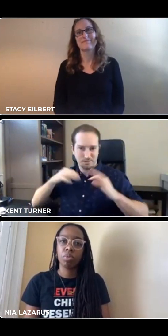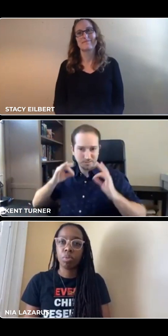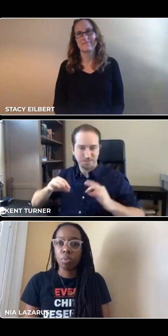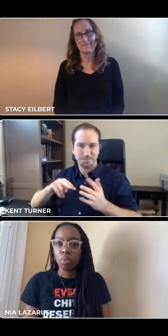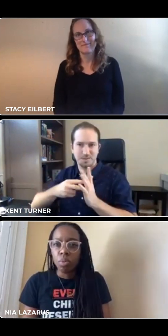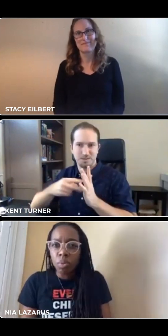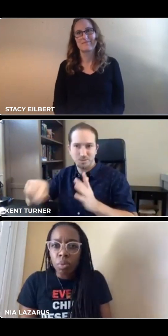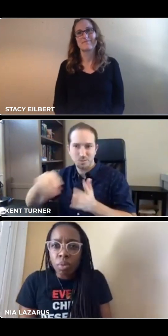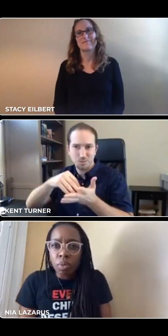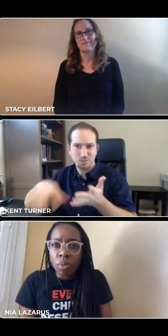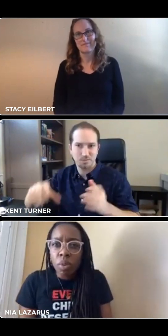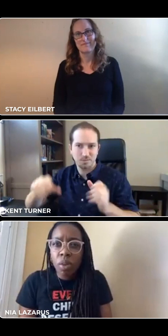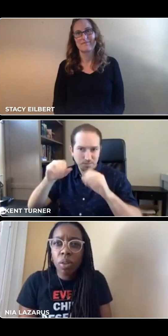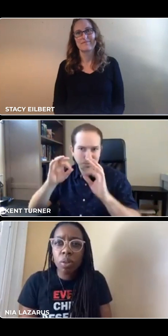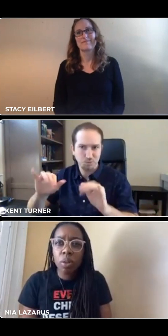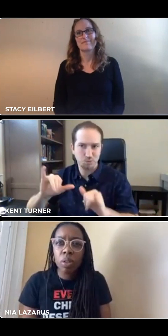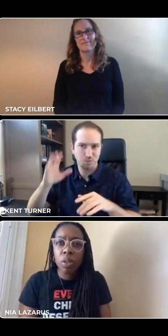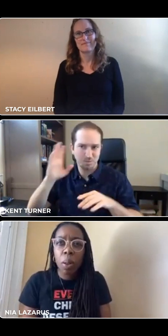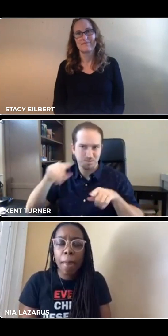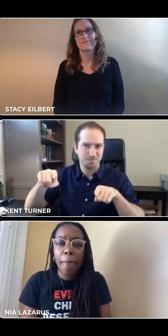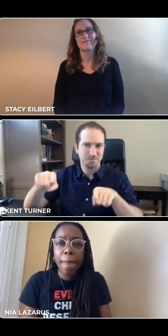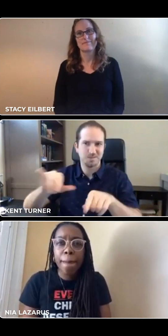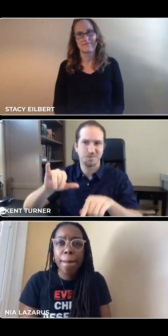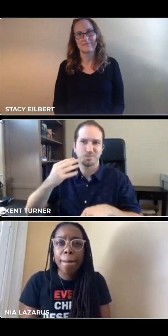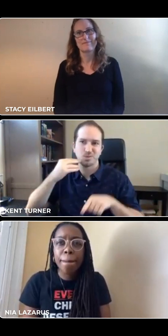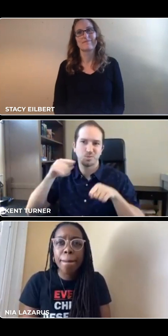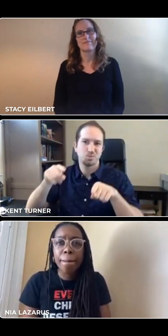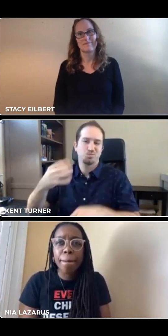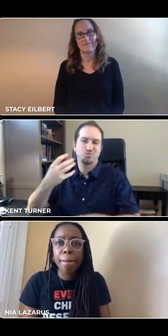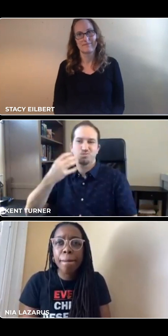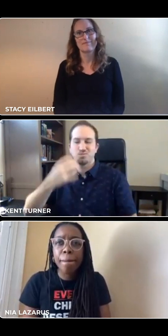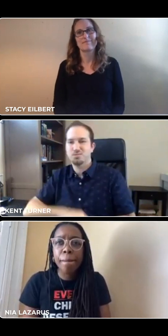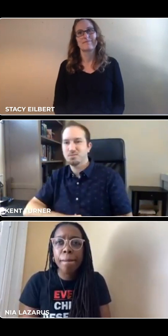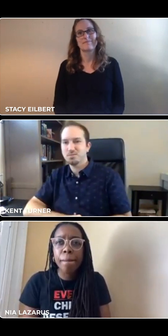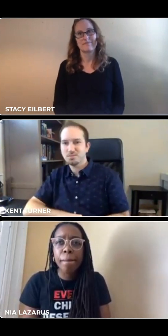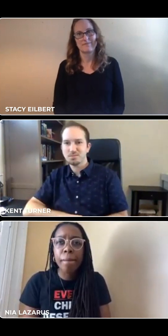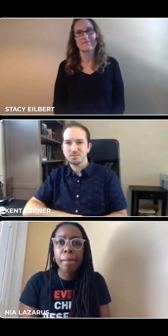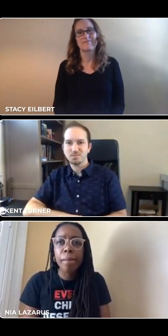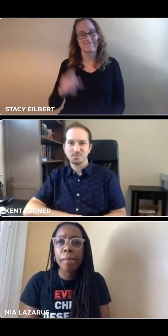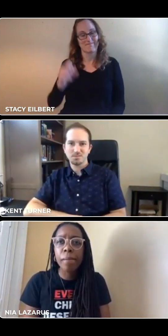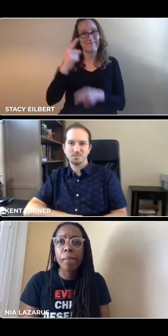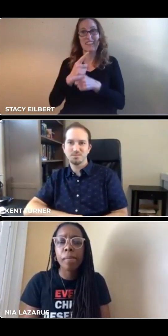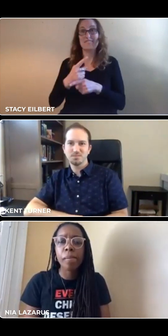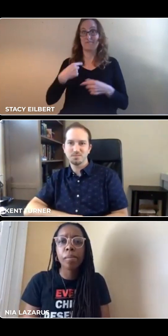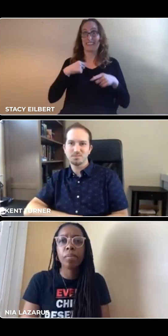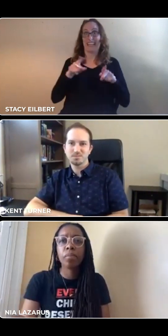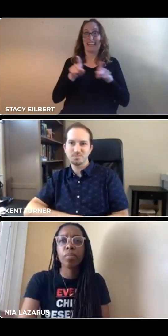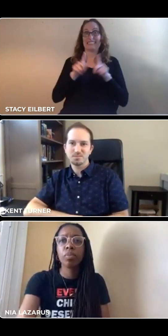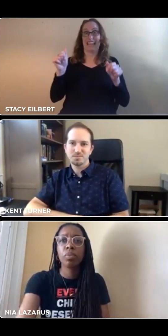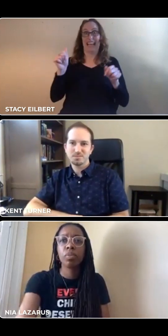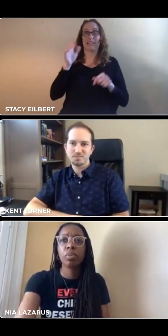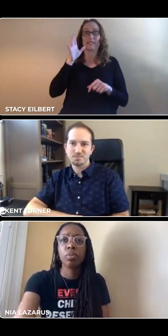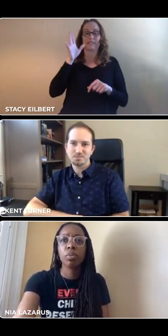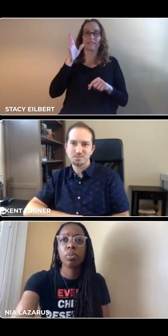first, and then make sure to check in with others, especially our students, to make sure that they're in line with us and also doing well.